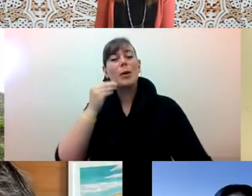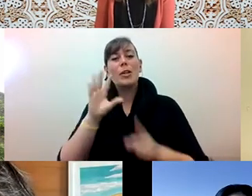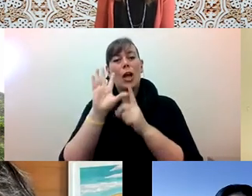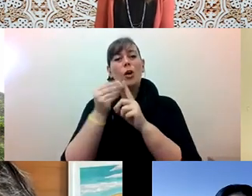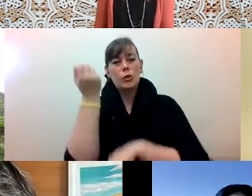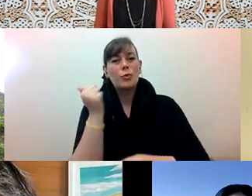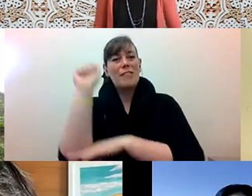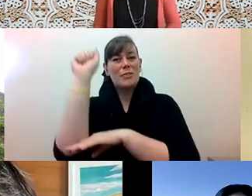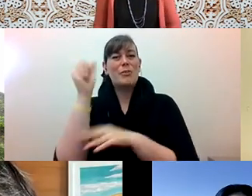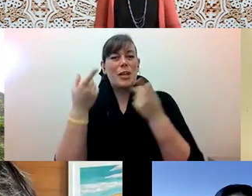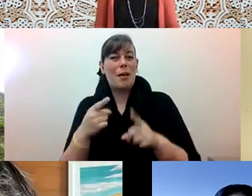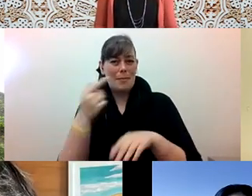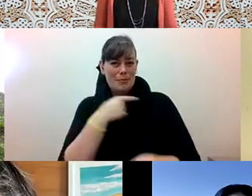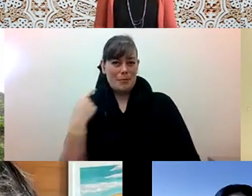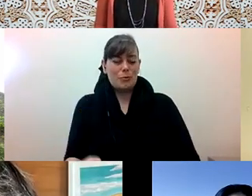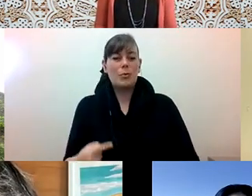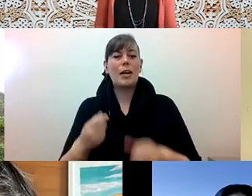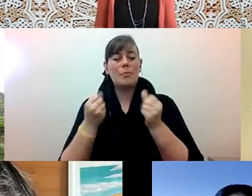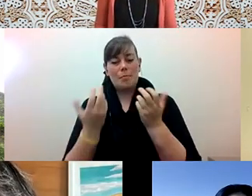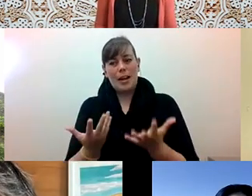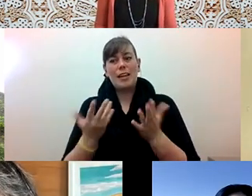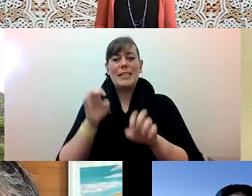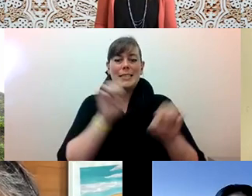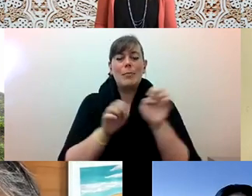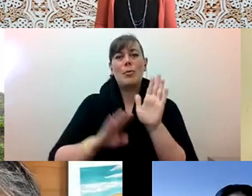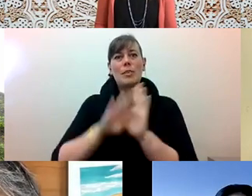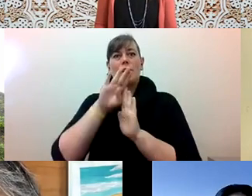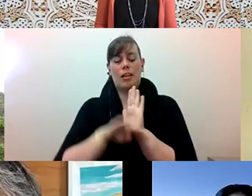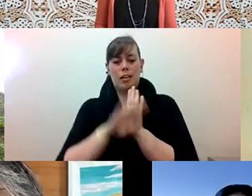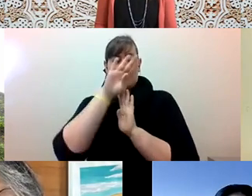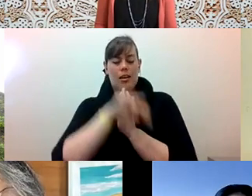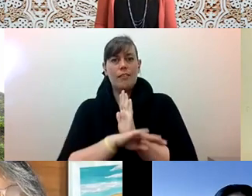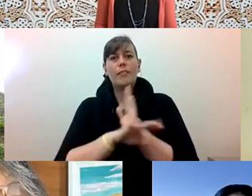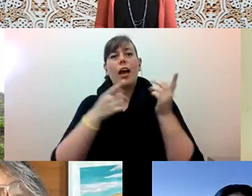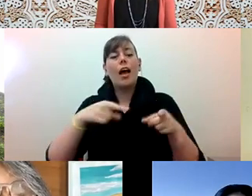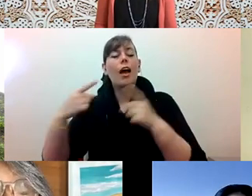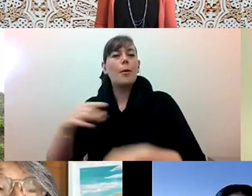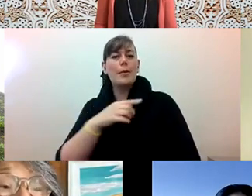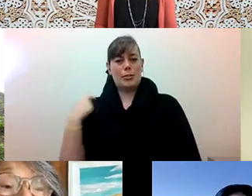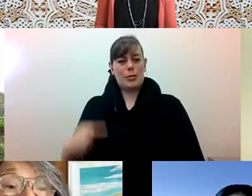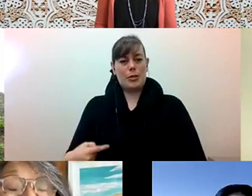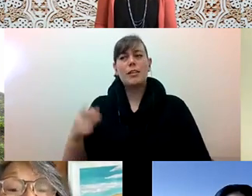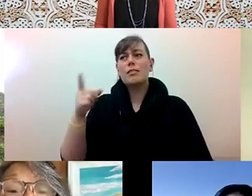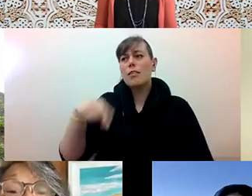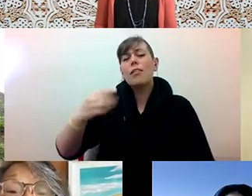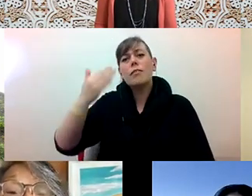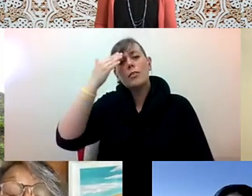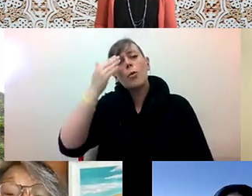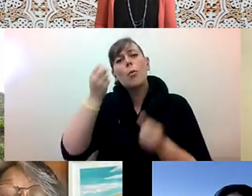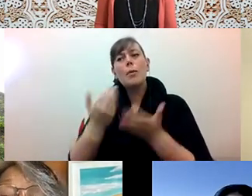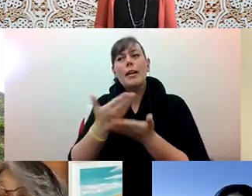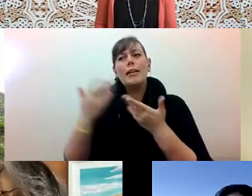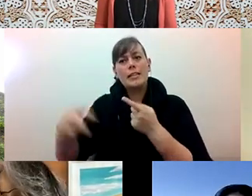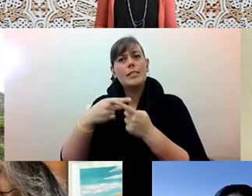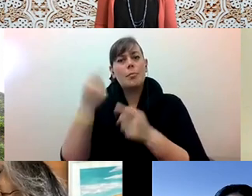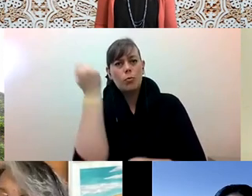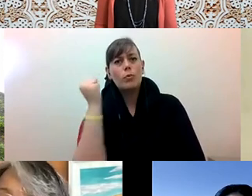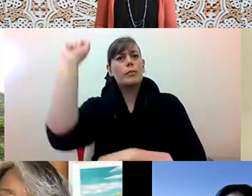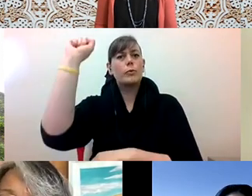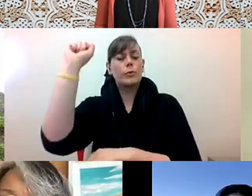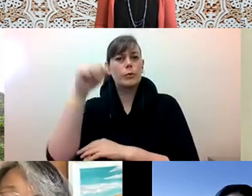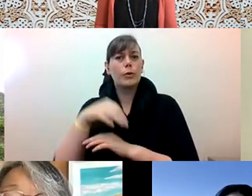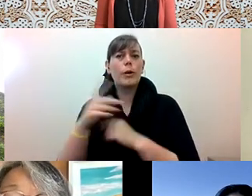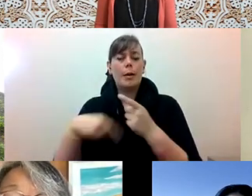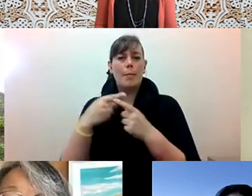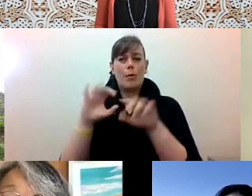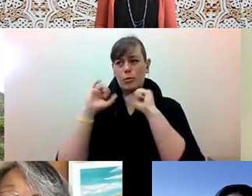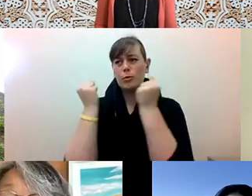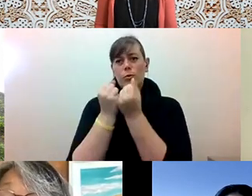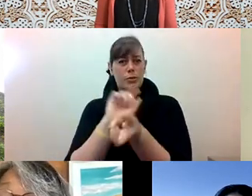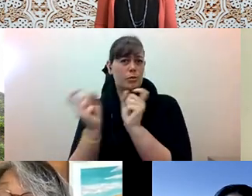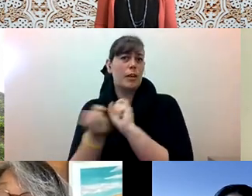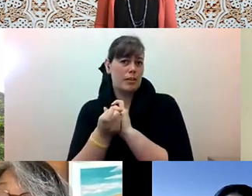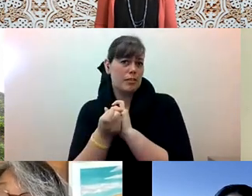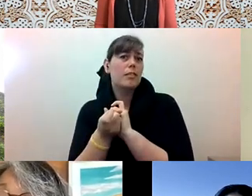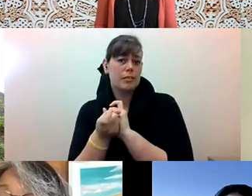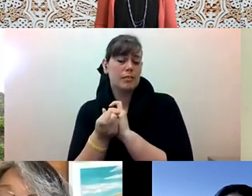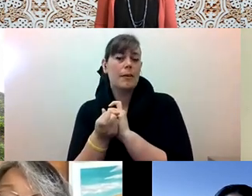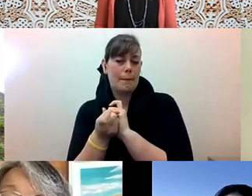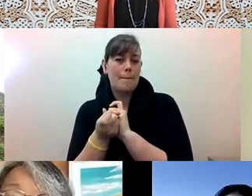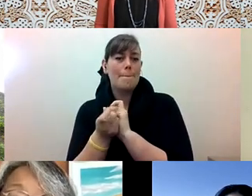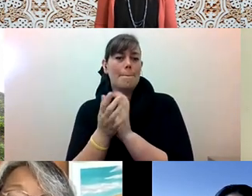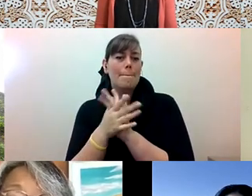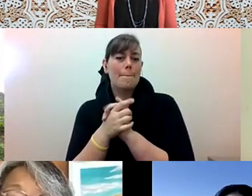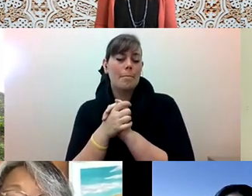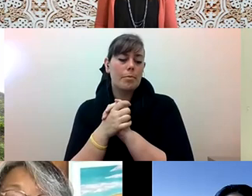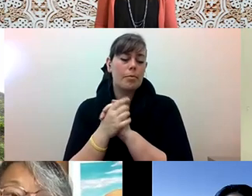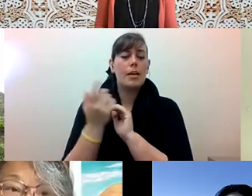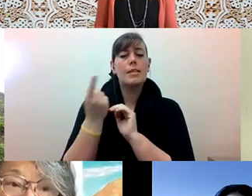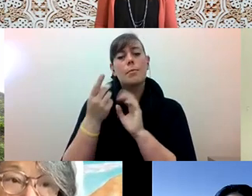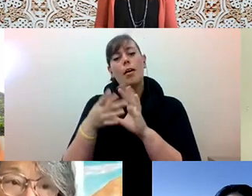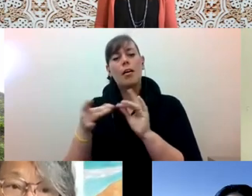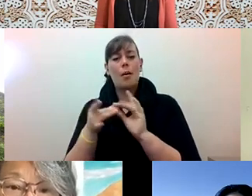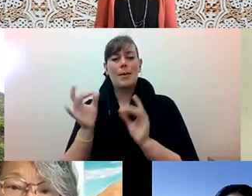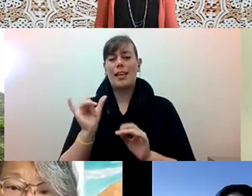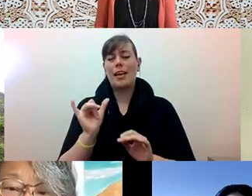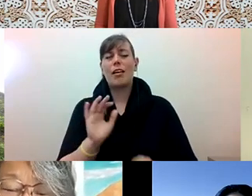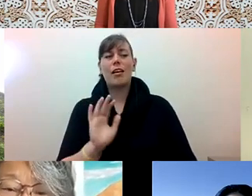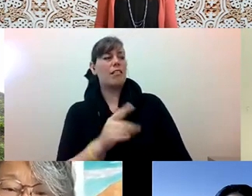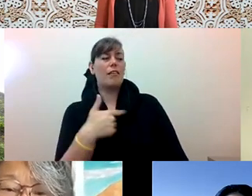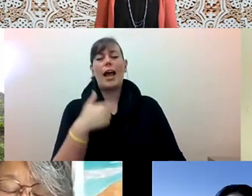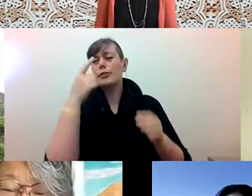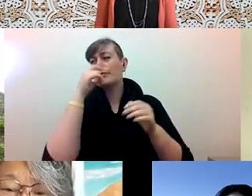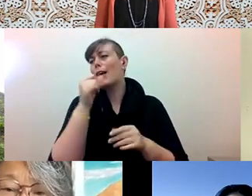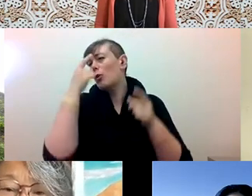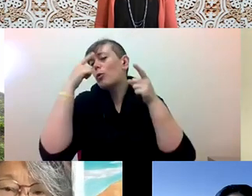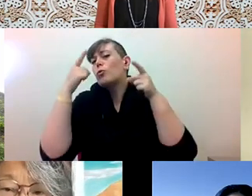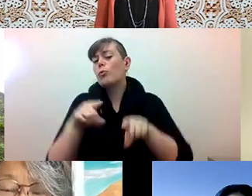Alex Tom he/him: fits and starts with the revolution in China, right, and so they actually know a thing or two about revolution and about social change and there's a difference when someone says something like I just don't agree that change should happen